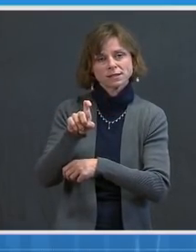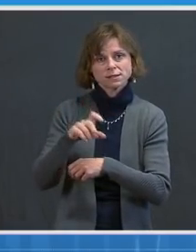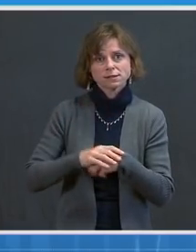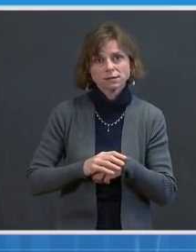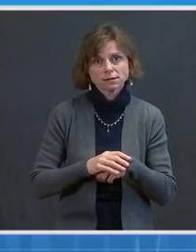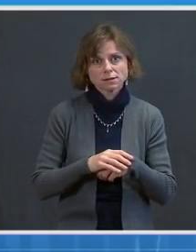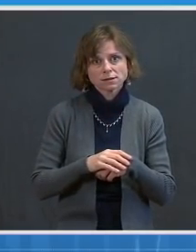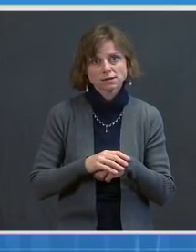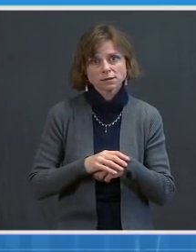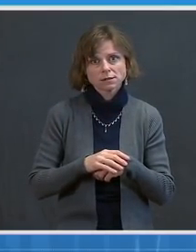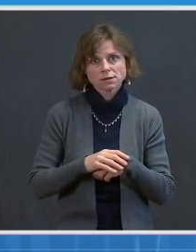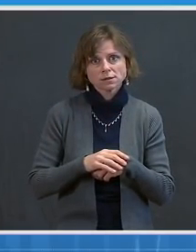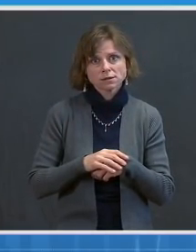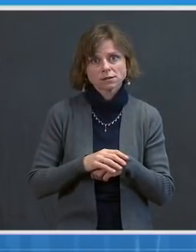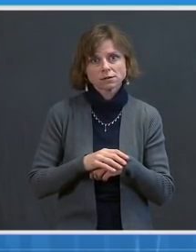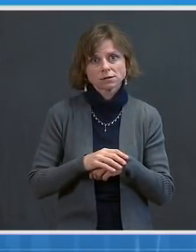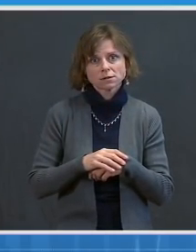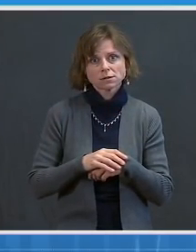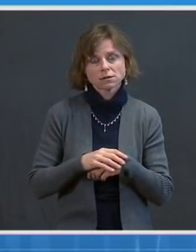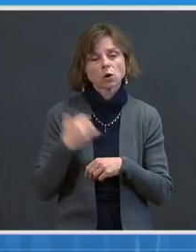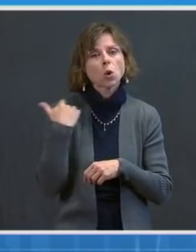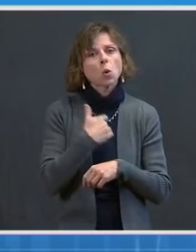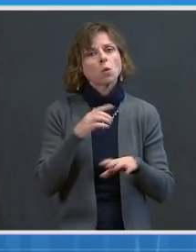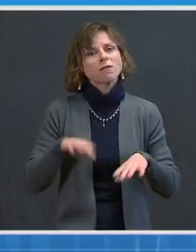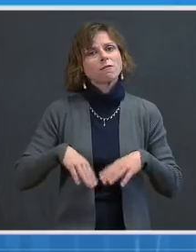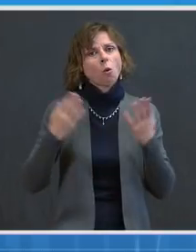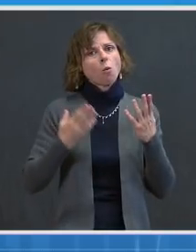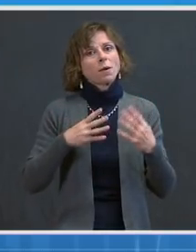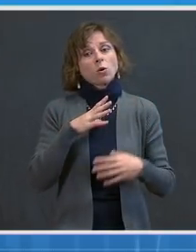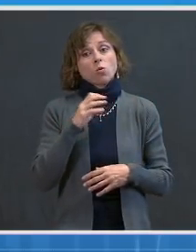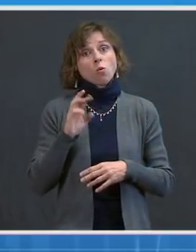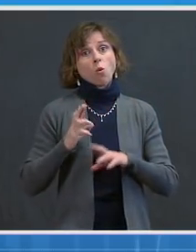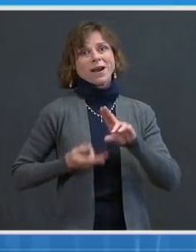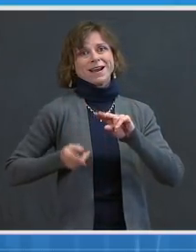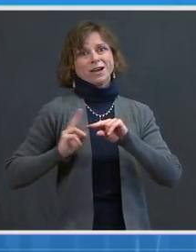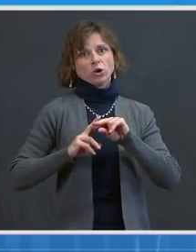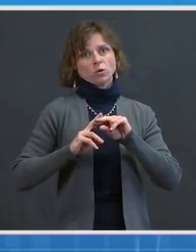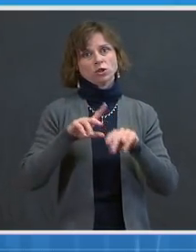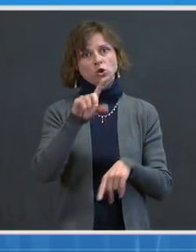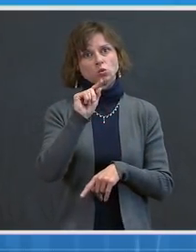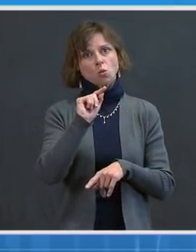We've opened or are ramping up 20 high-volume, federally run sites